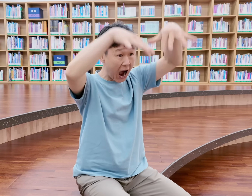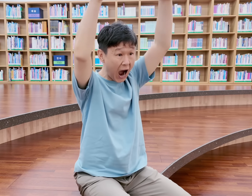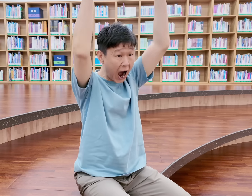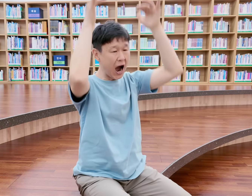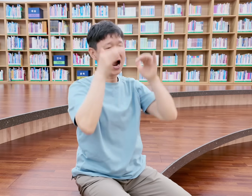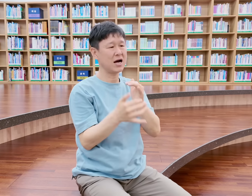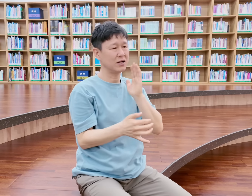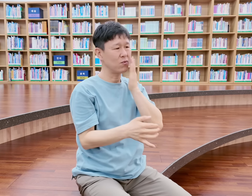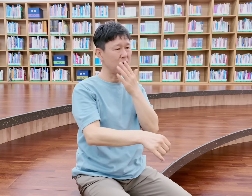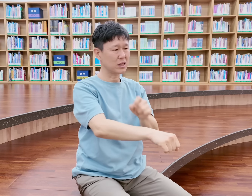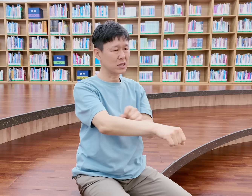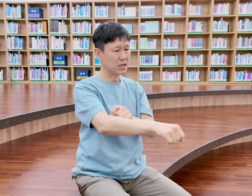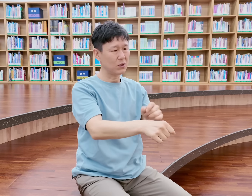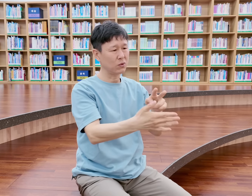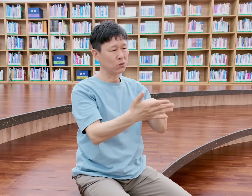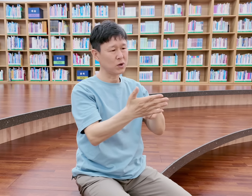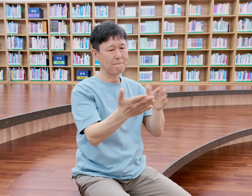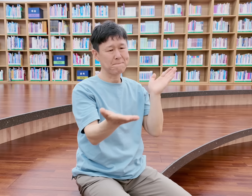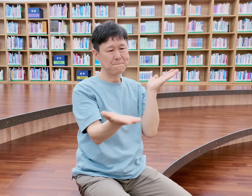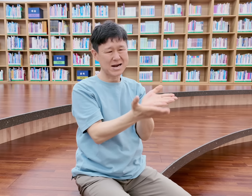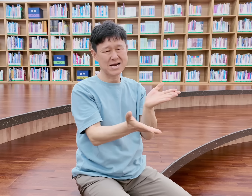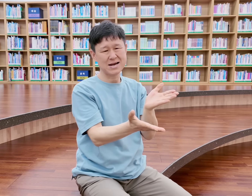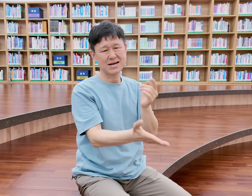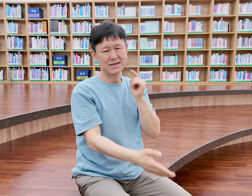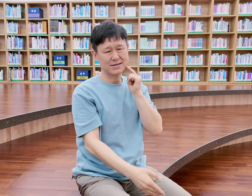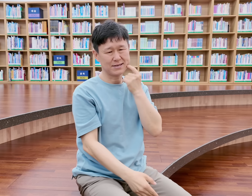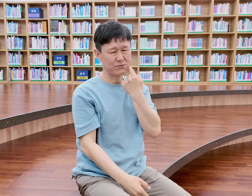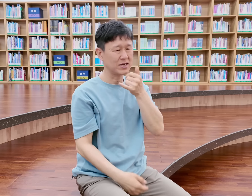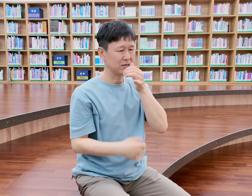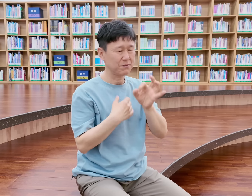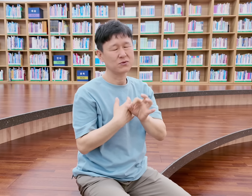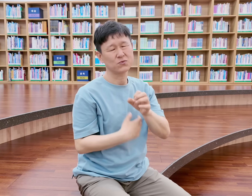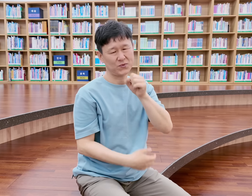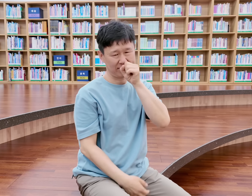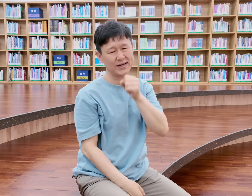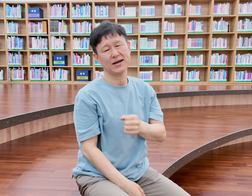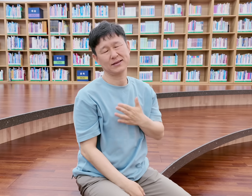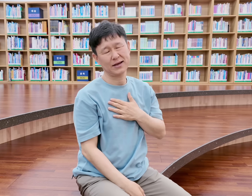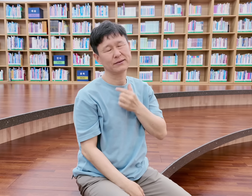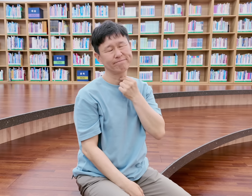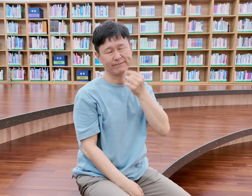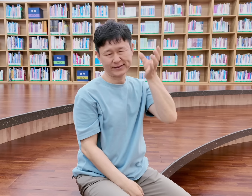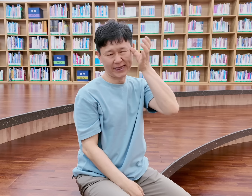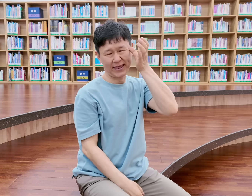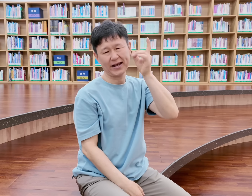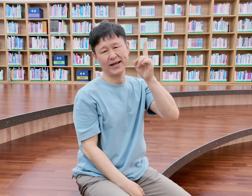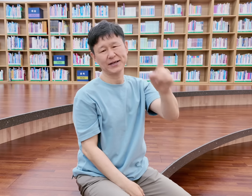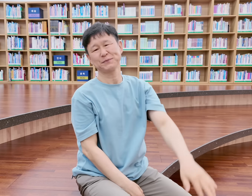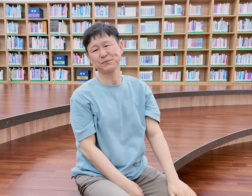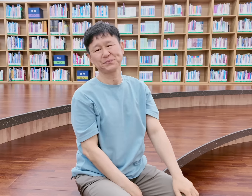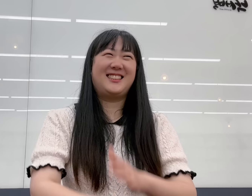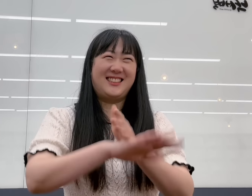help the deaf-specialized library develop further. I want and expect it.